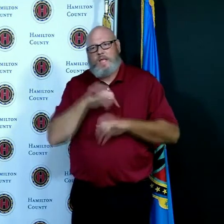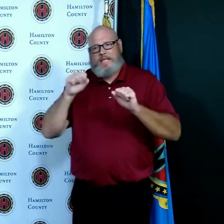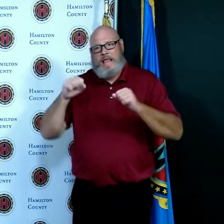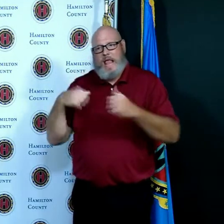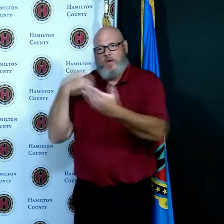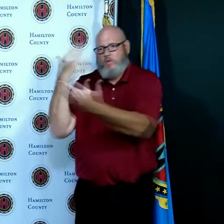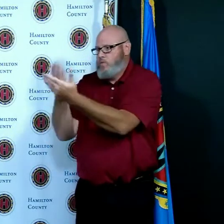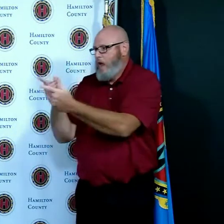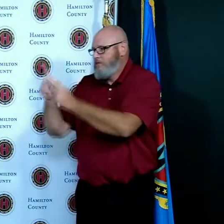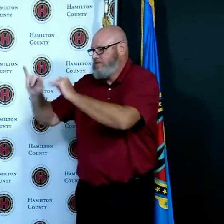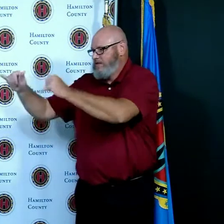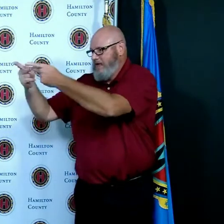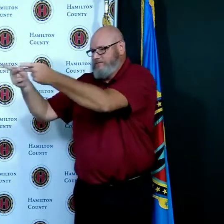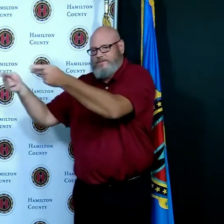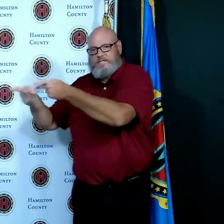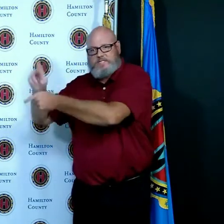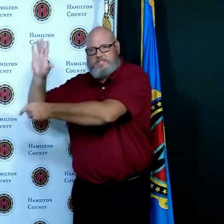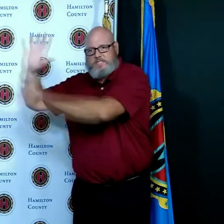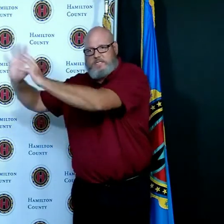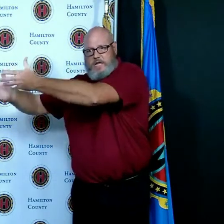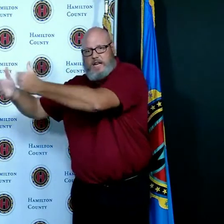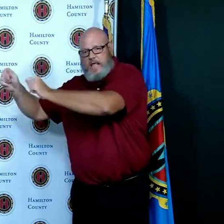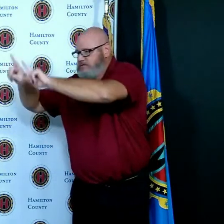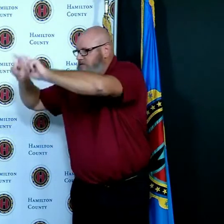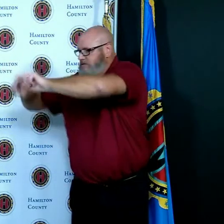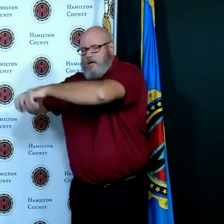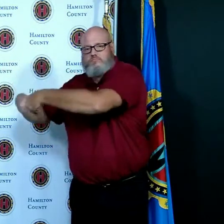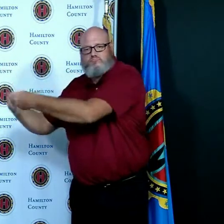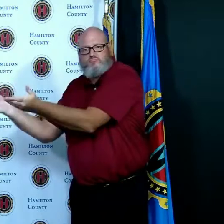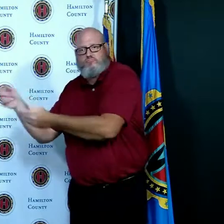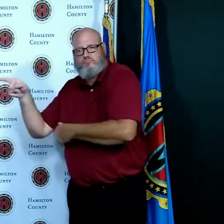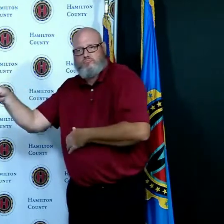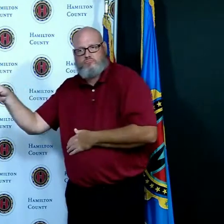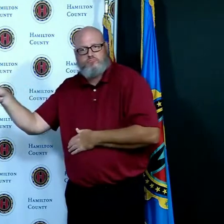and test whoever is is interested in testing